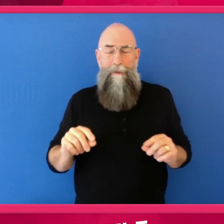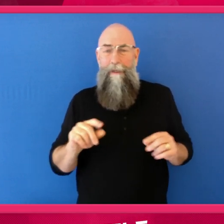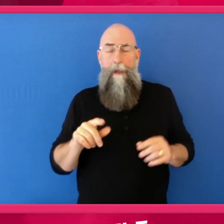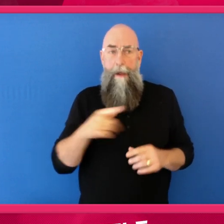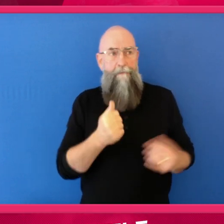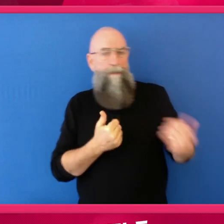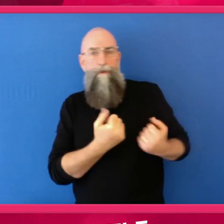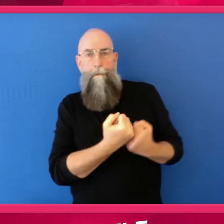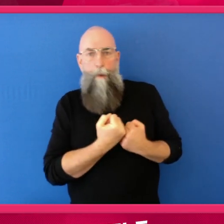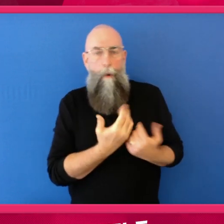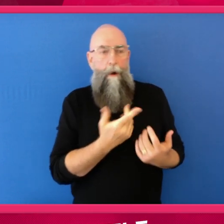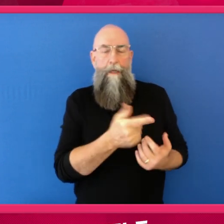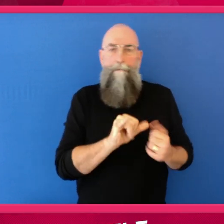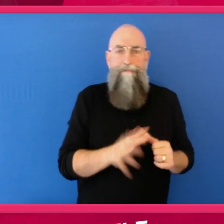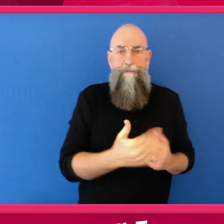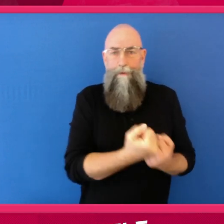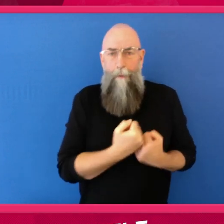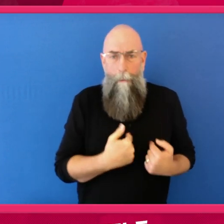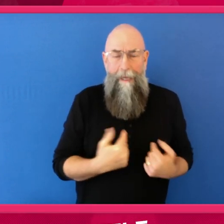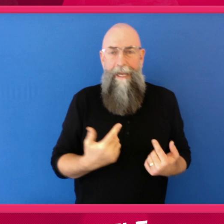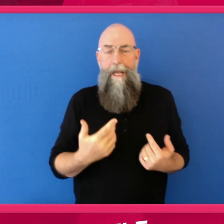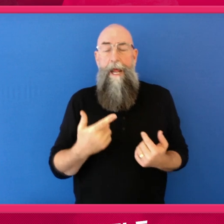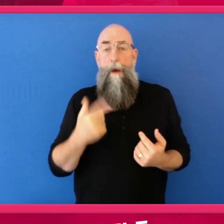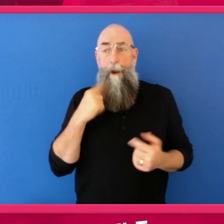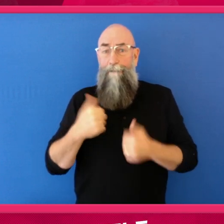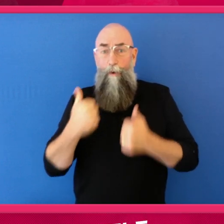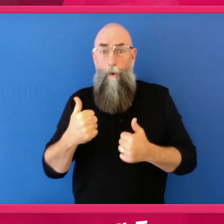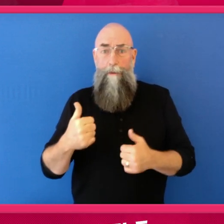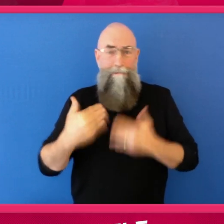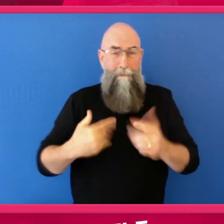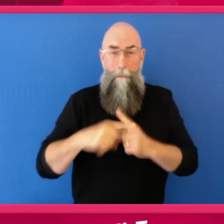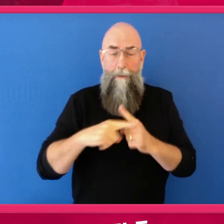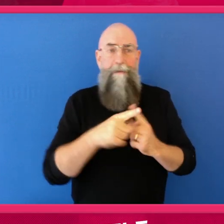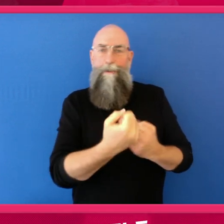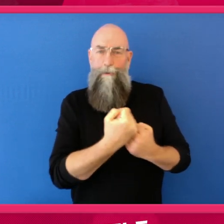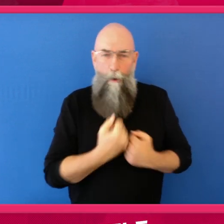good times, he's even more there. I think he's incredible. I think even through lockdown